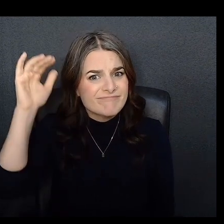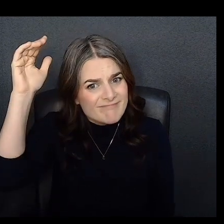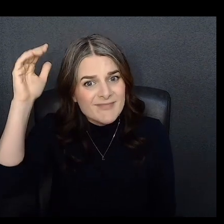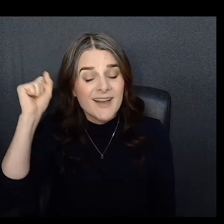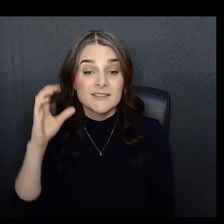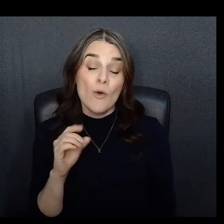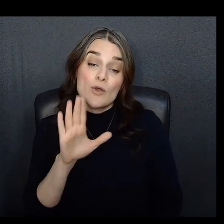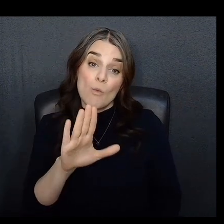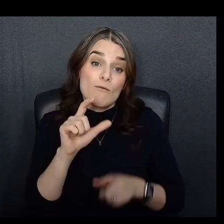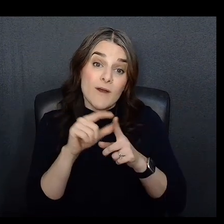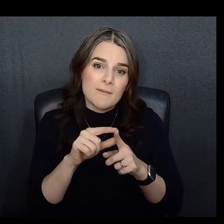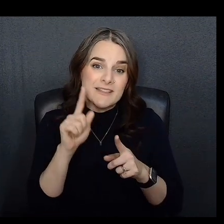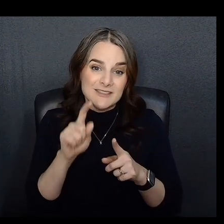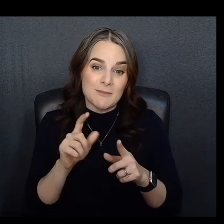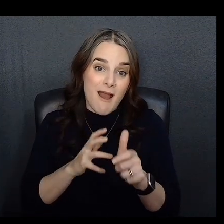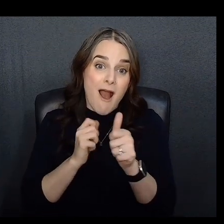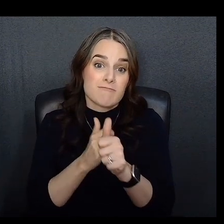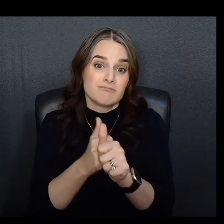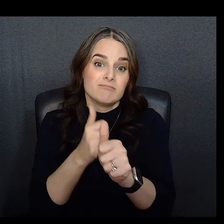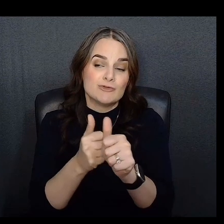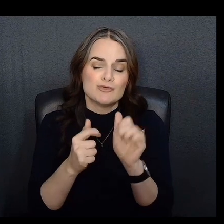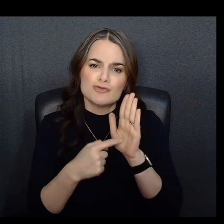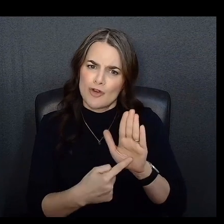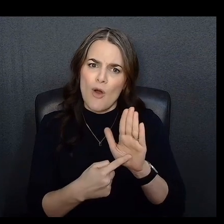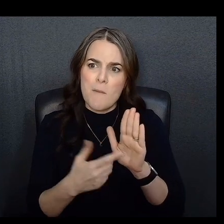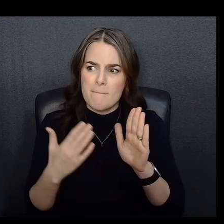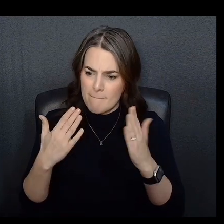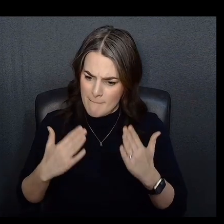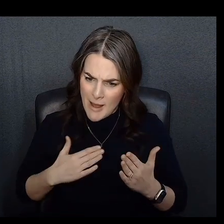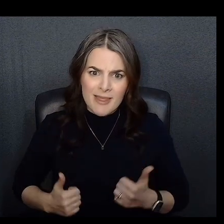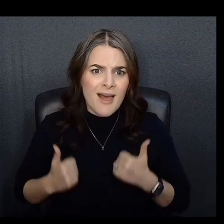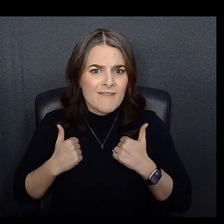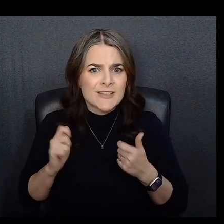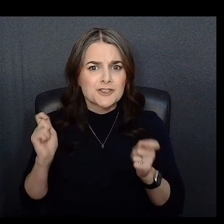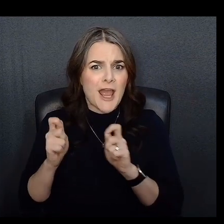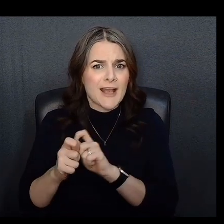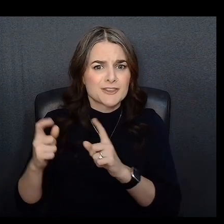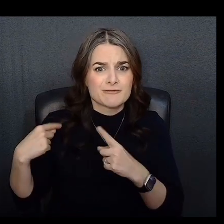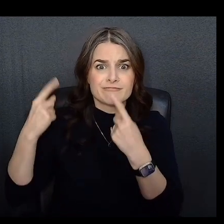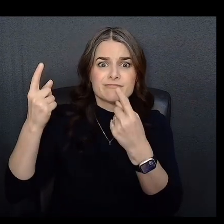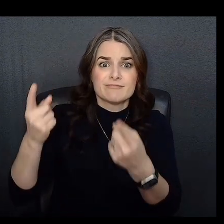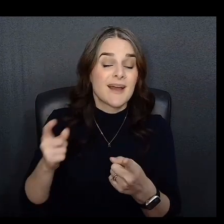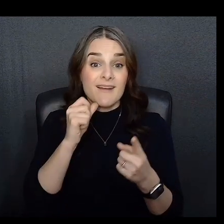updated to reflect those changes in your life. And of course, that's not just limited to sexual health.